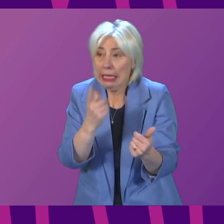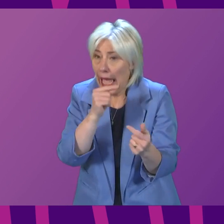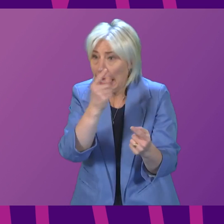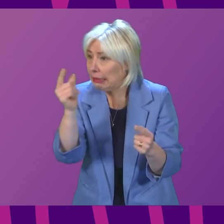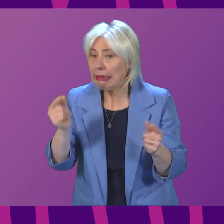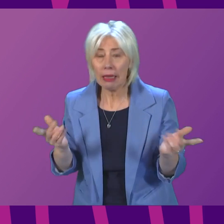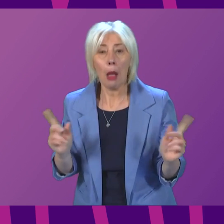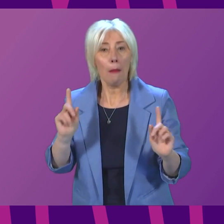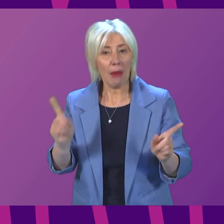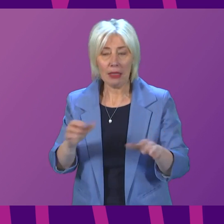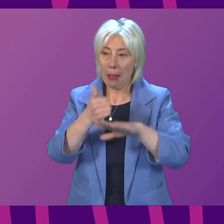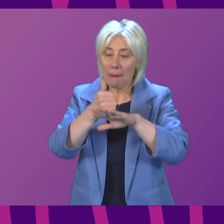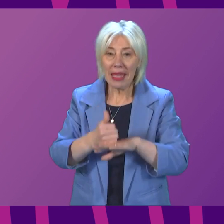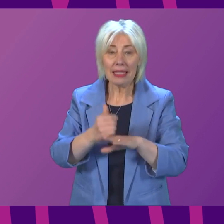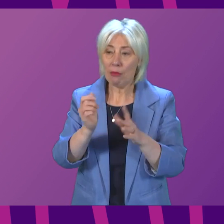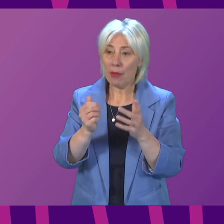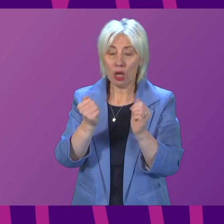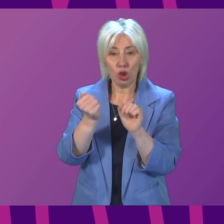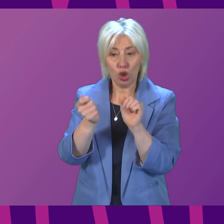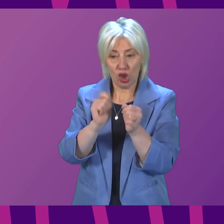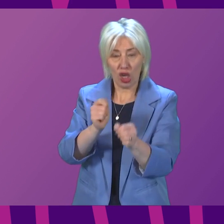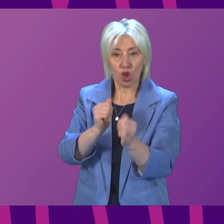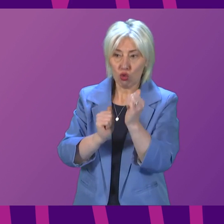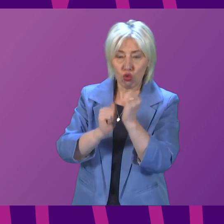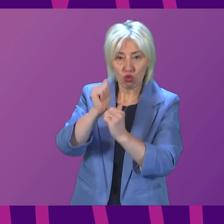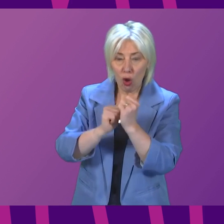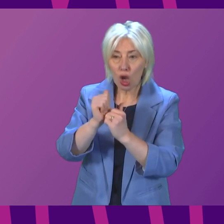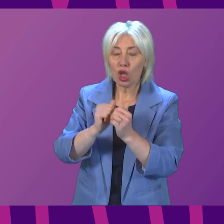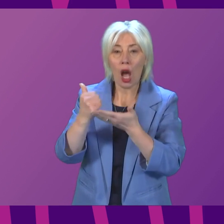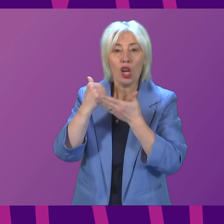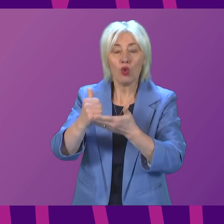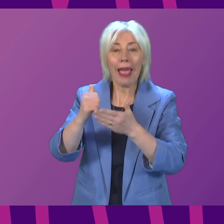make some basic structural changes to aid the flow of air, they will do that, too.